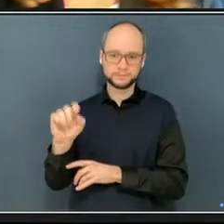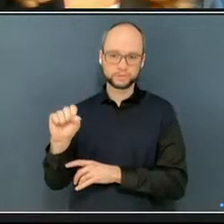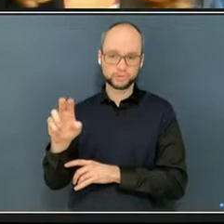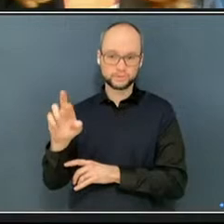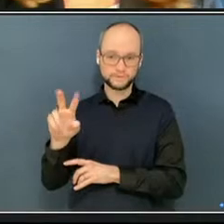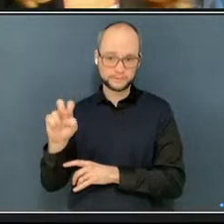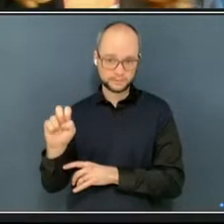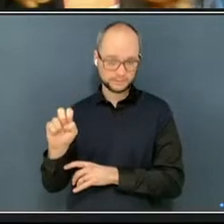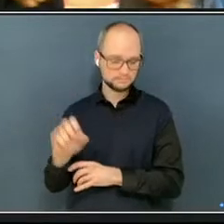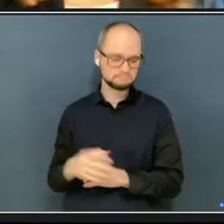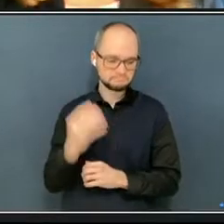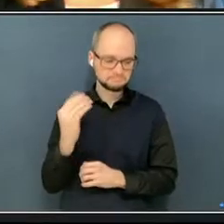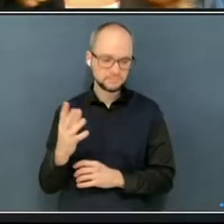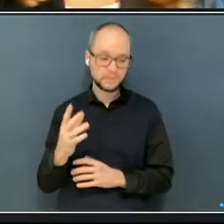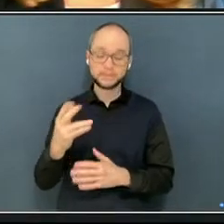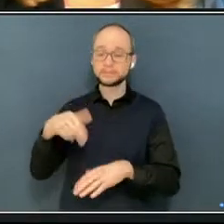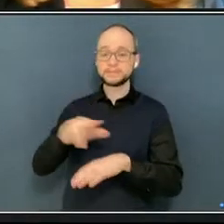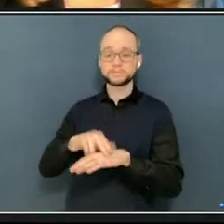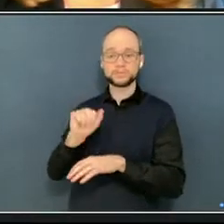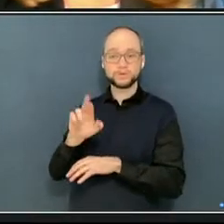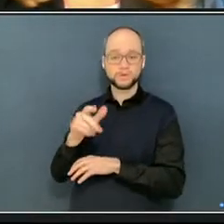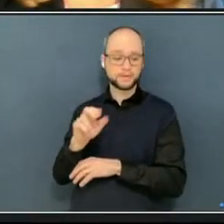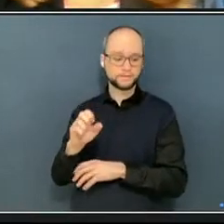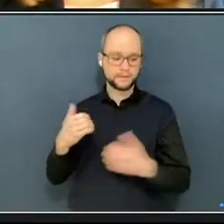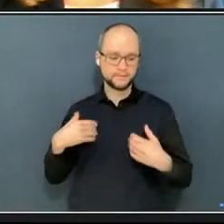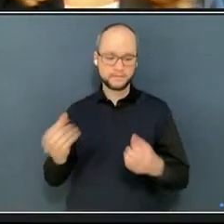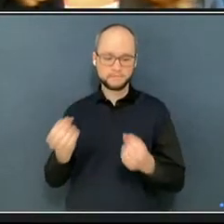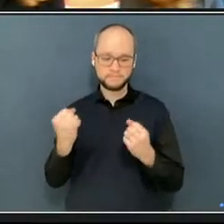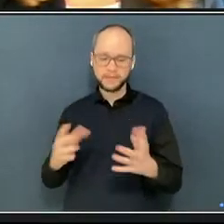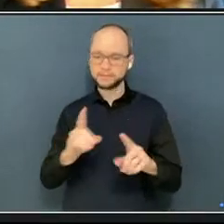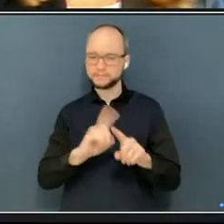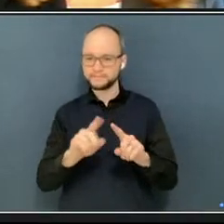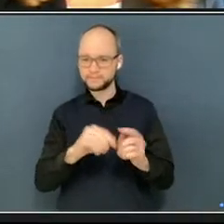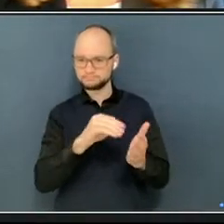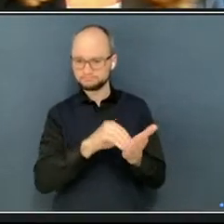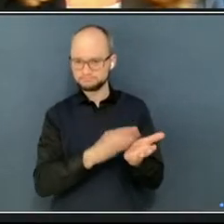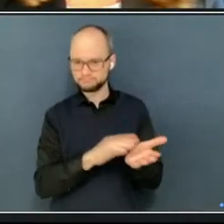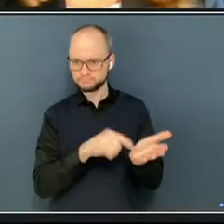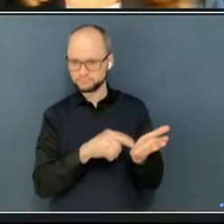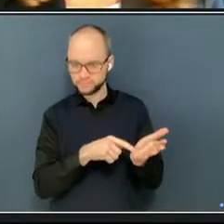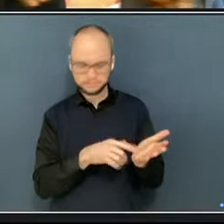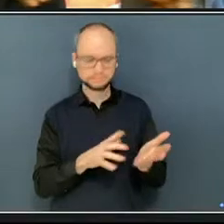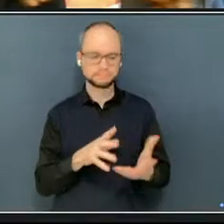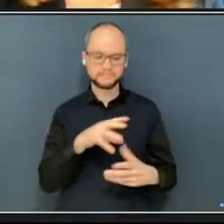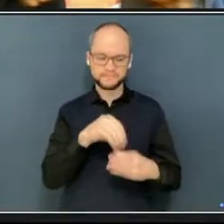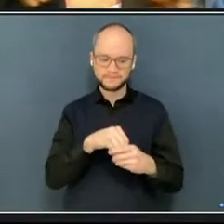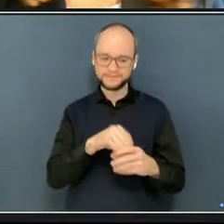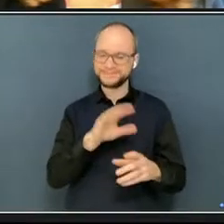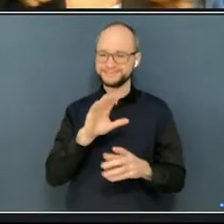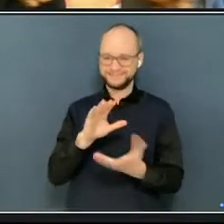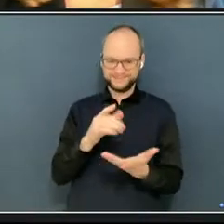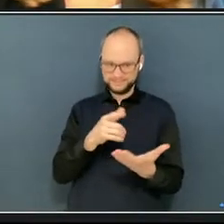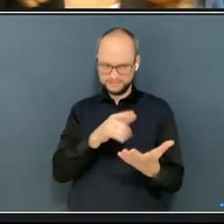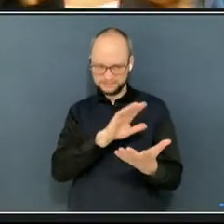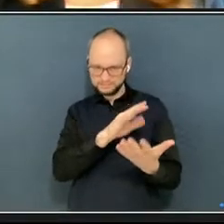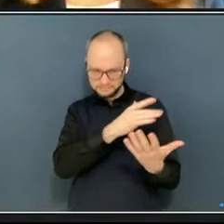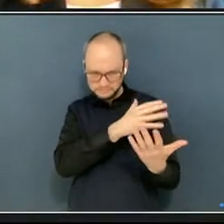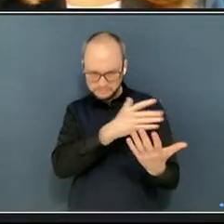Archives. Several of his residences are a part of the National Register of Historic Places. On this